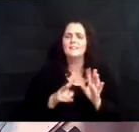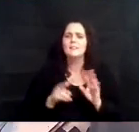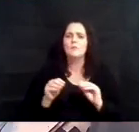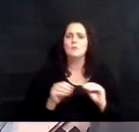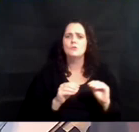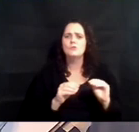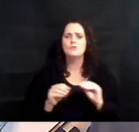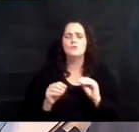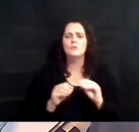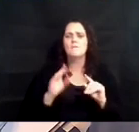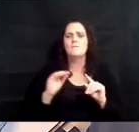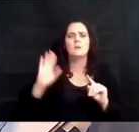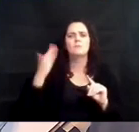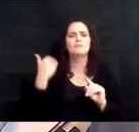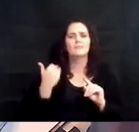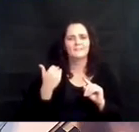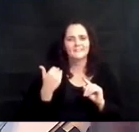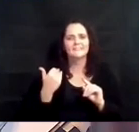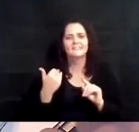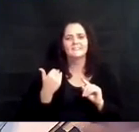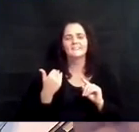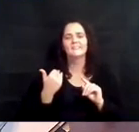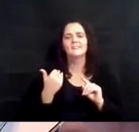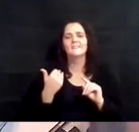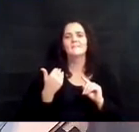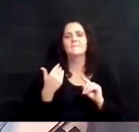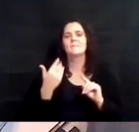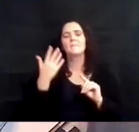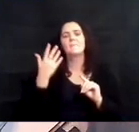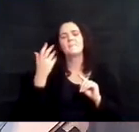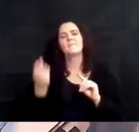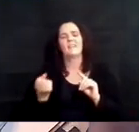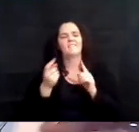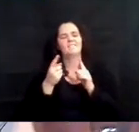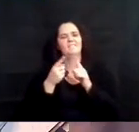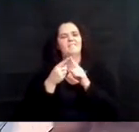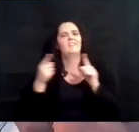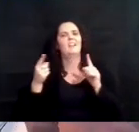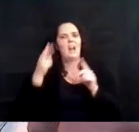So there's a fancy word for that in contemporary drawing it's called the ‘palimpsest', which comes back to old